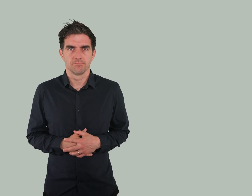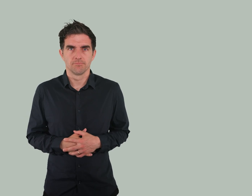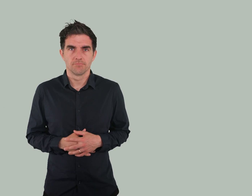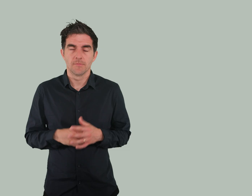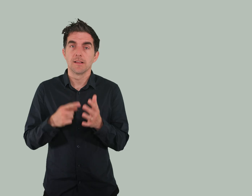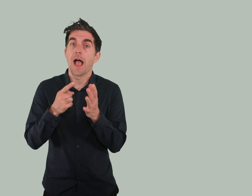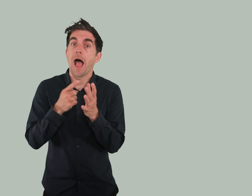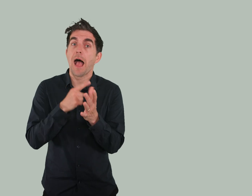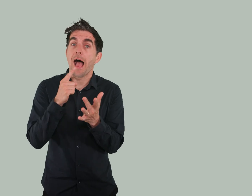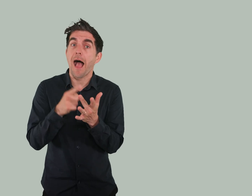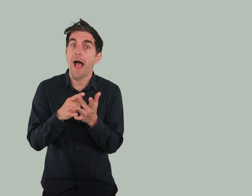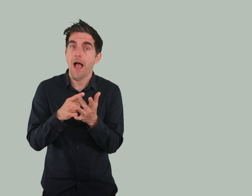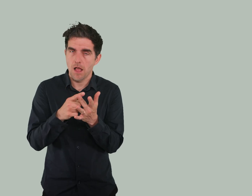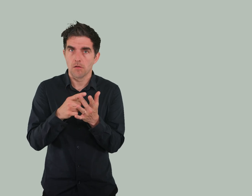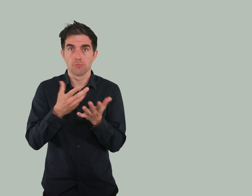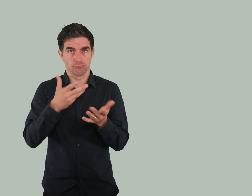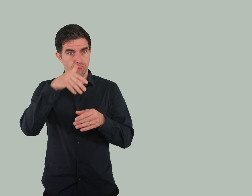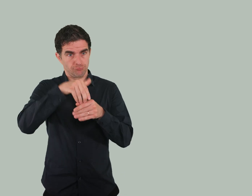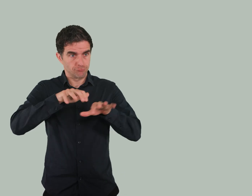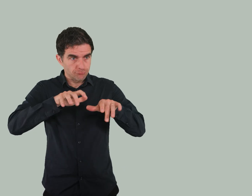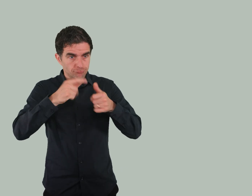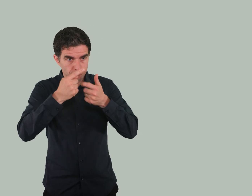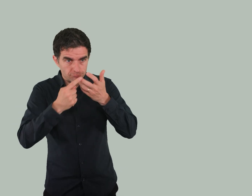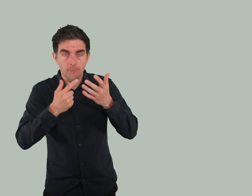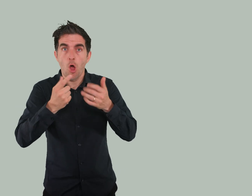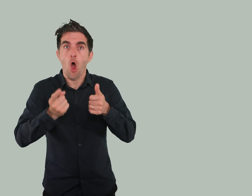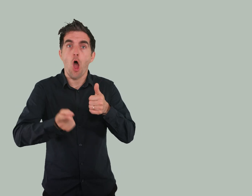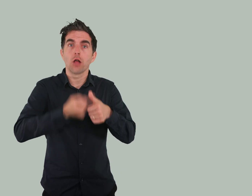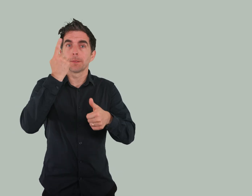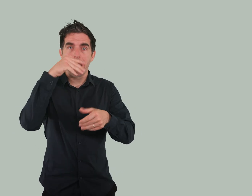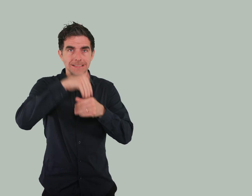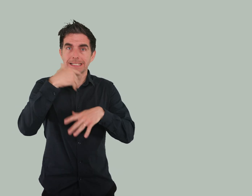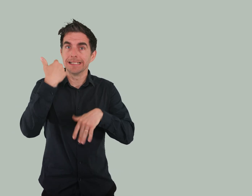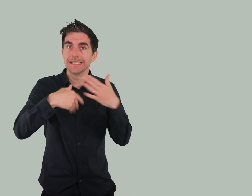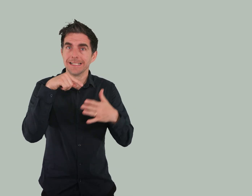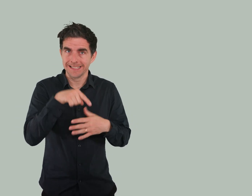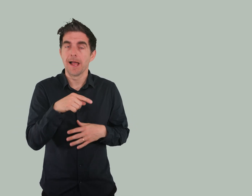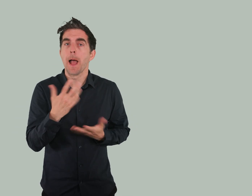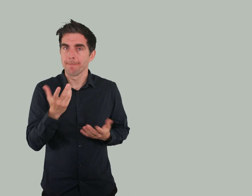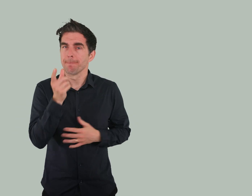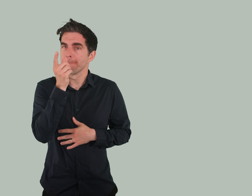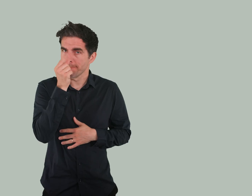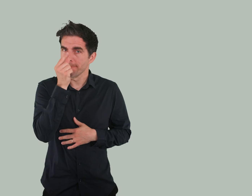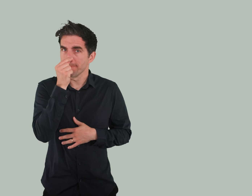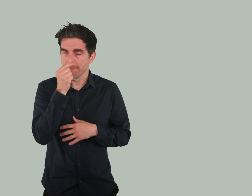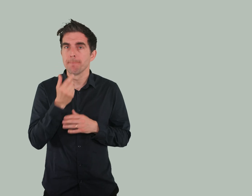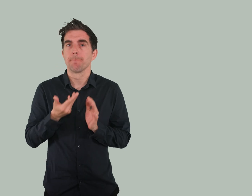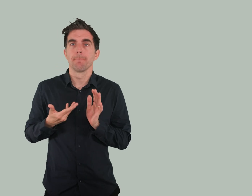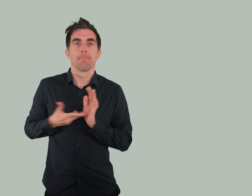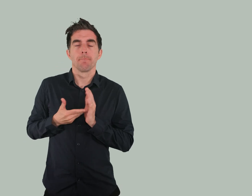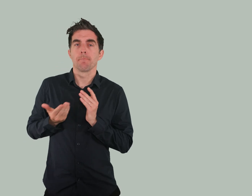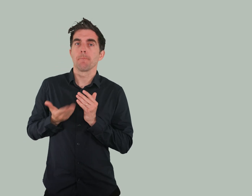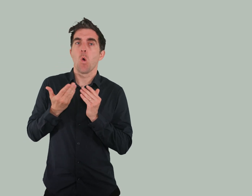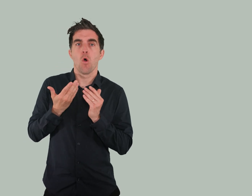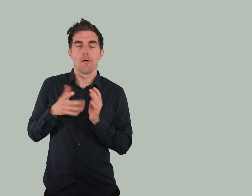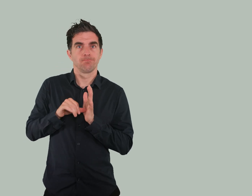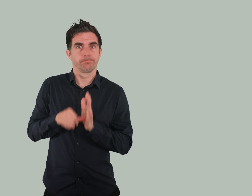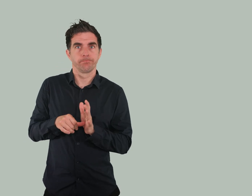271. Artificial intelligence and automation are likely to add further pressure